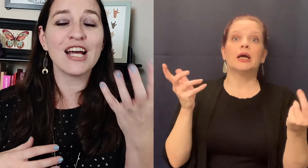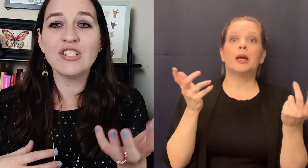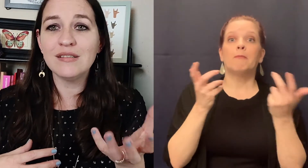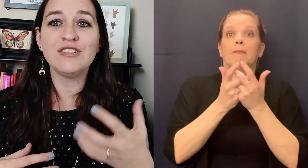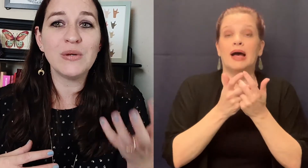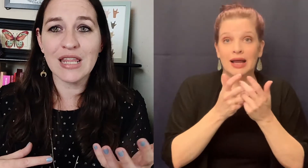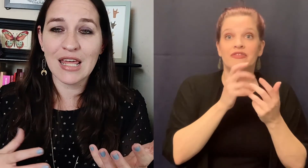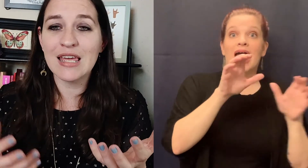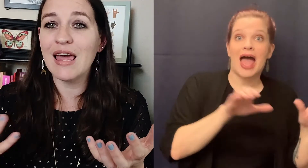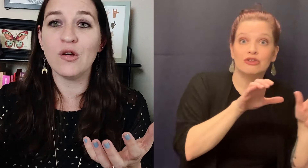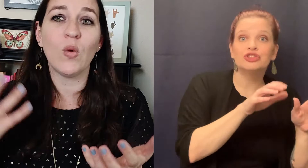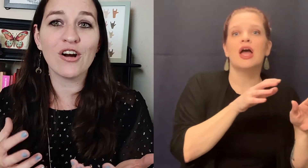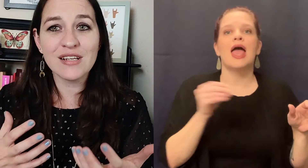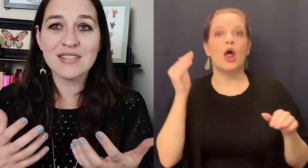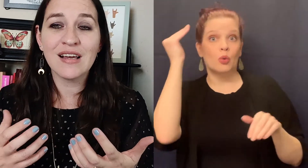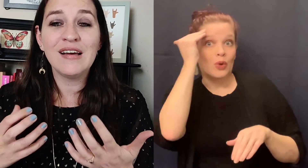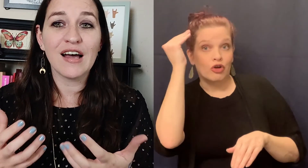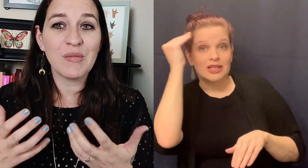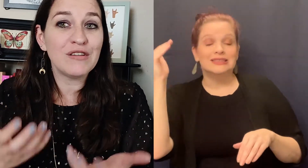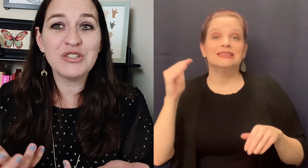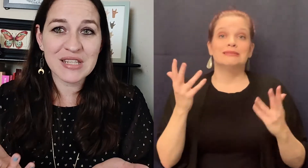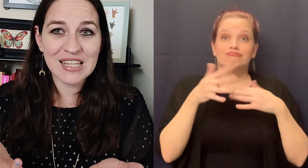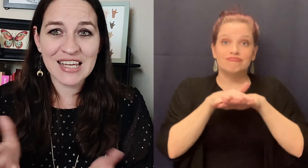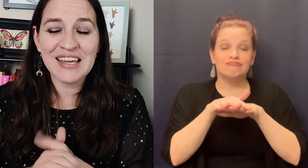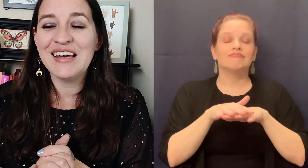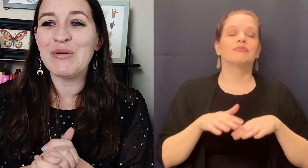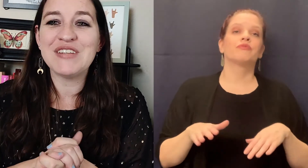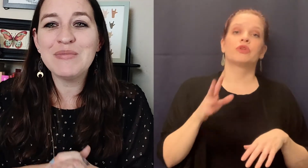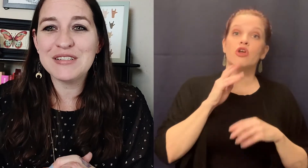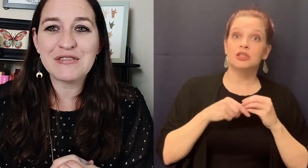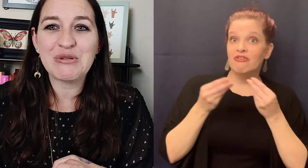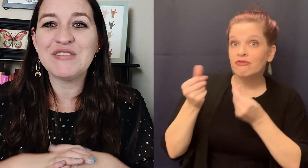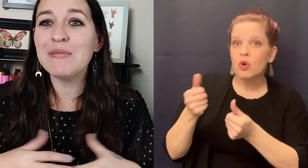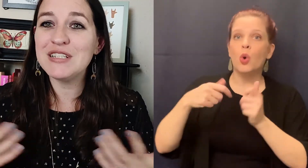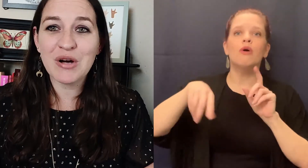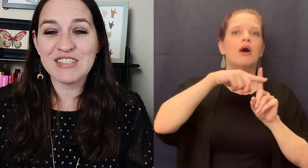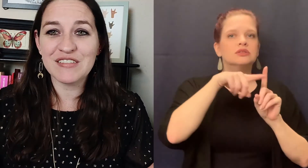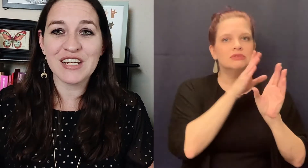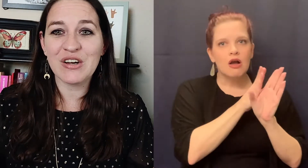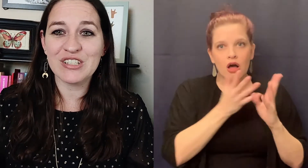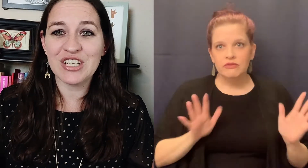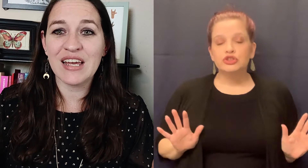action, doing a thing, and awareness of doing the thing, we've tapped into flow. We've tapped into positive psychology.